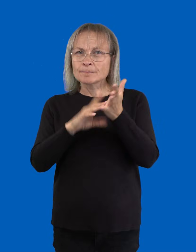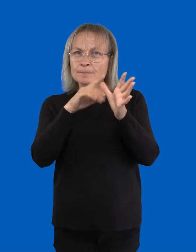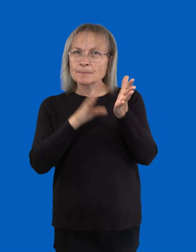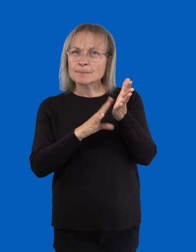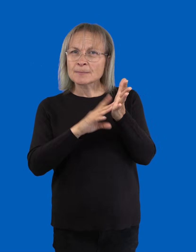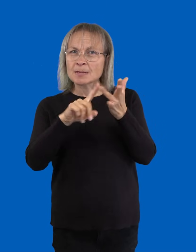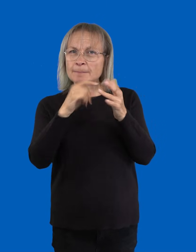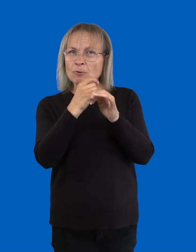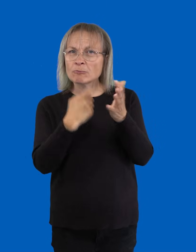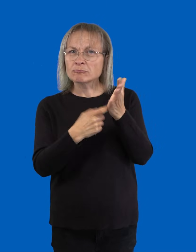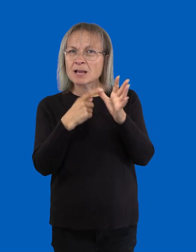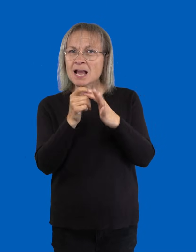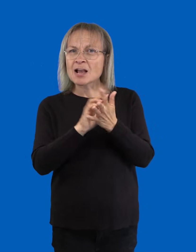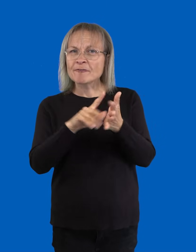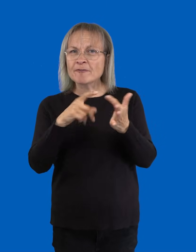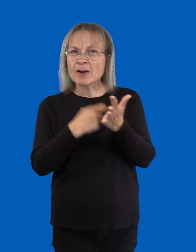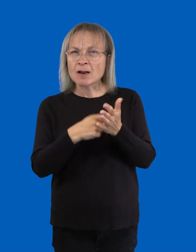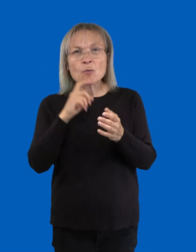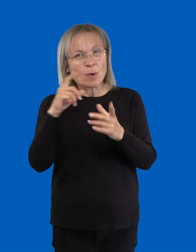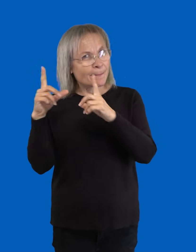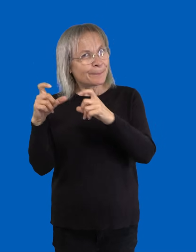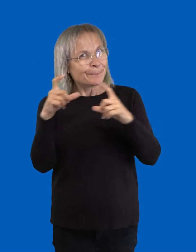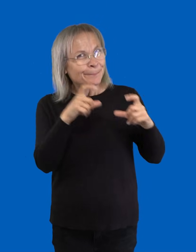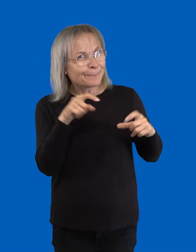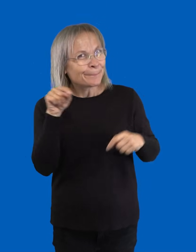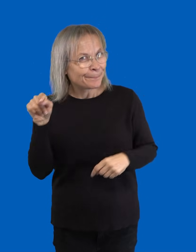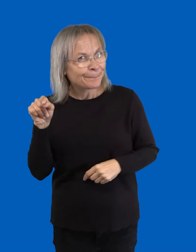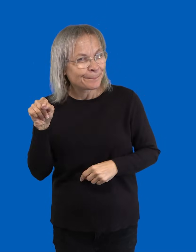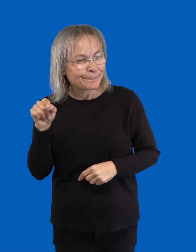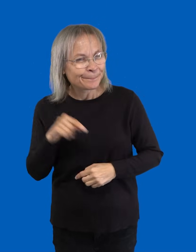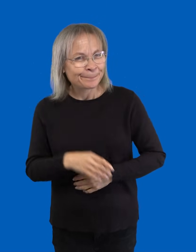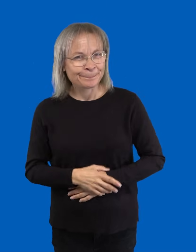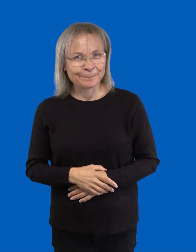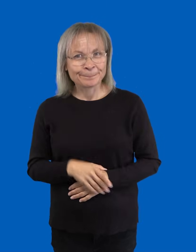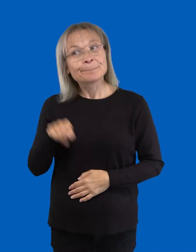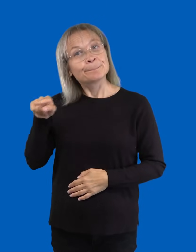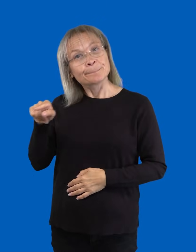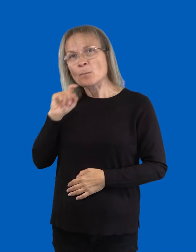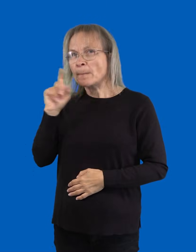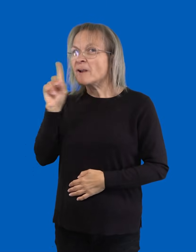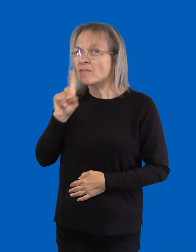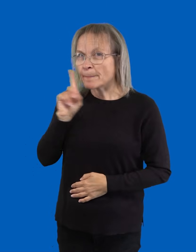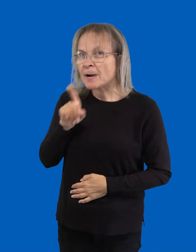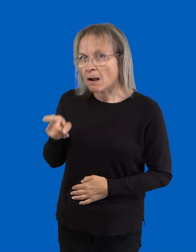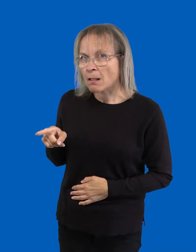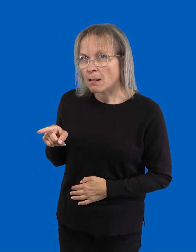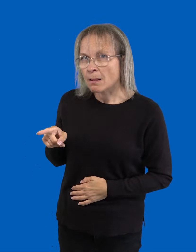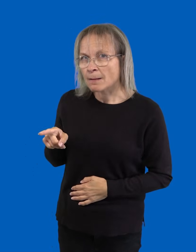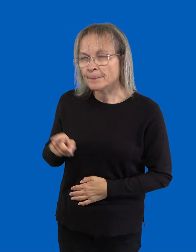A specialist, called a mammographer, will take your mammograms. They will be female.